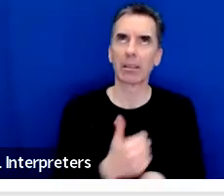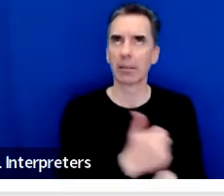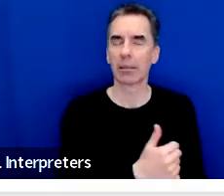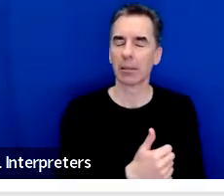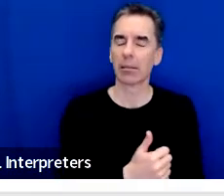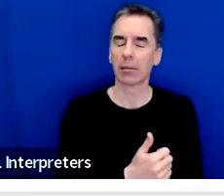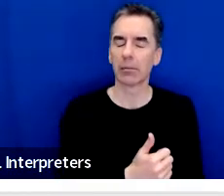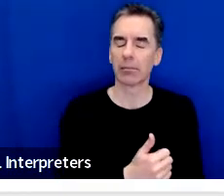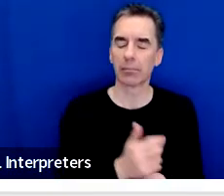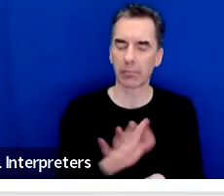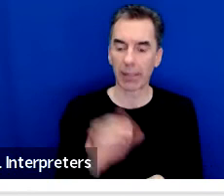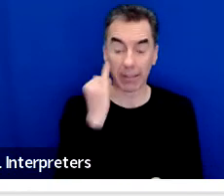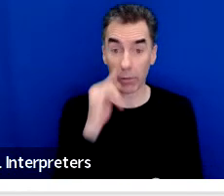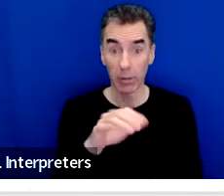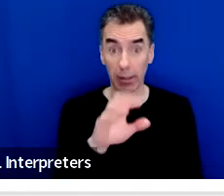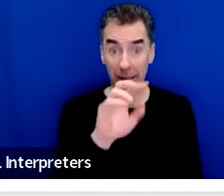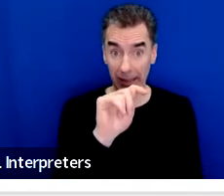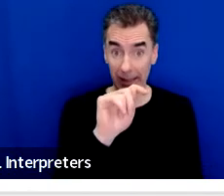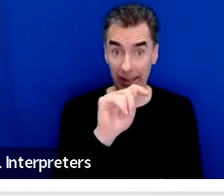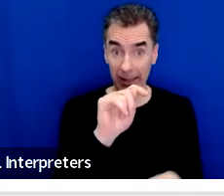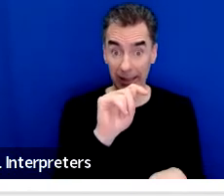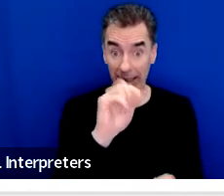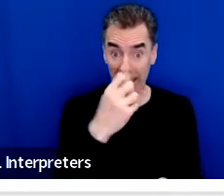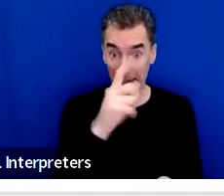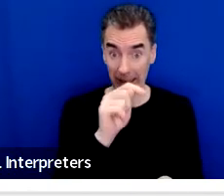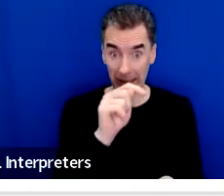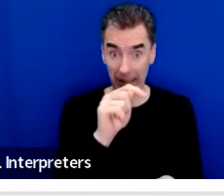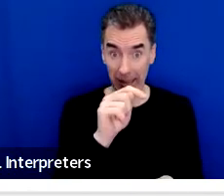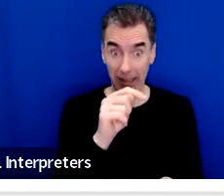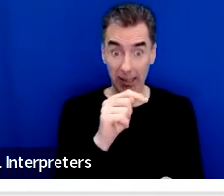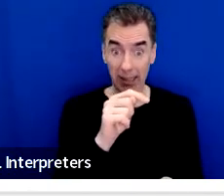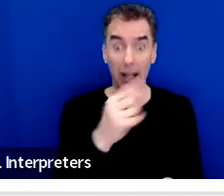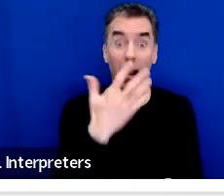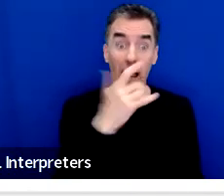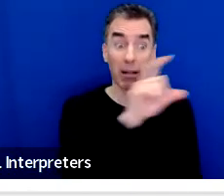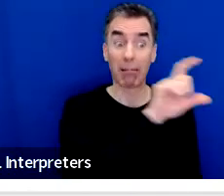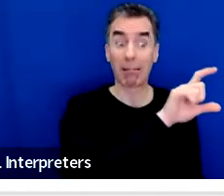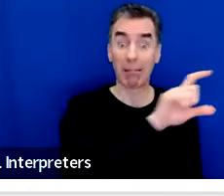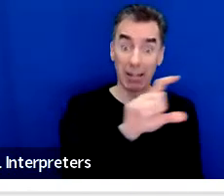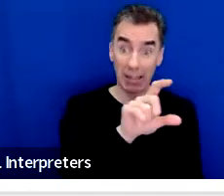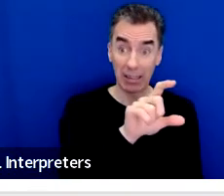So if you highlight the text, you can actually just the students are able to copy it.